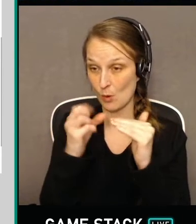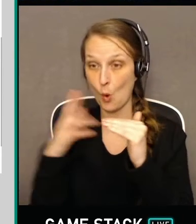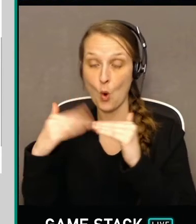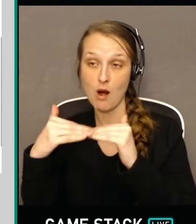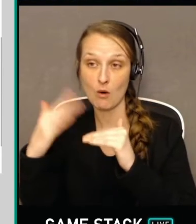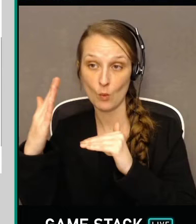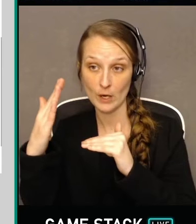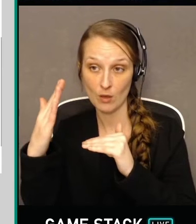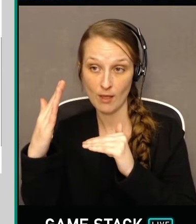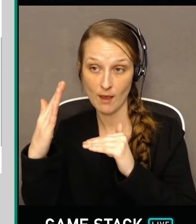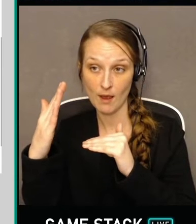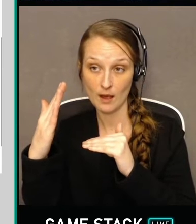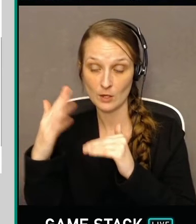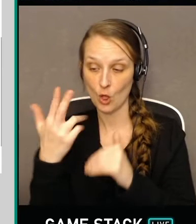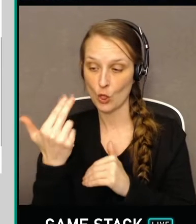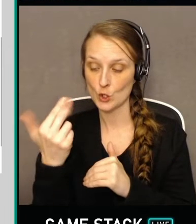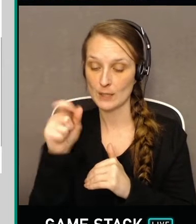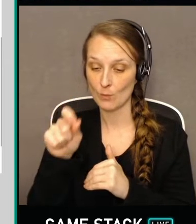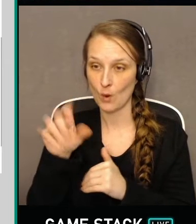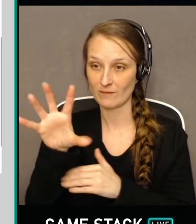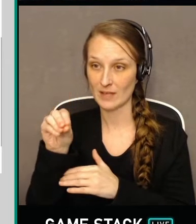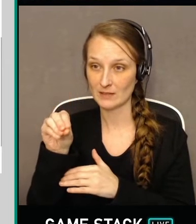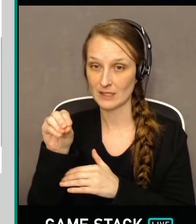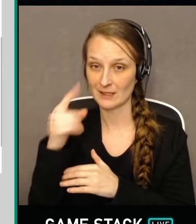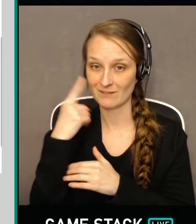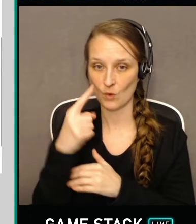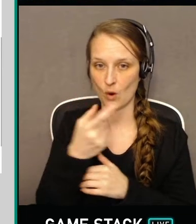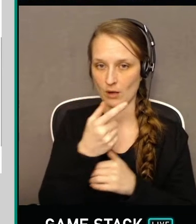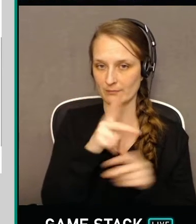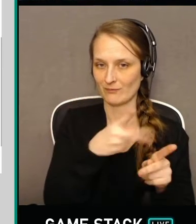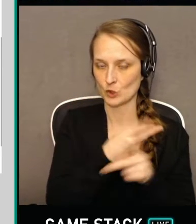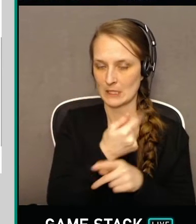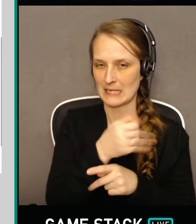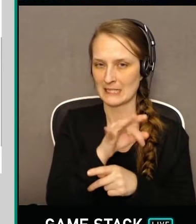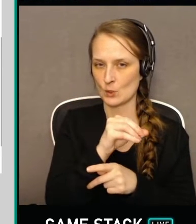greater than 1350 for version 1909, like you can see above, or